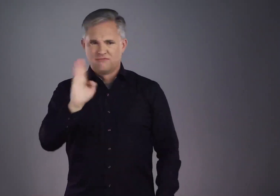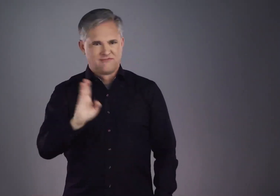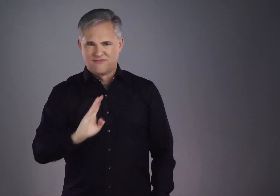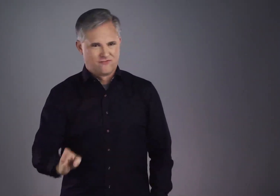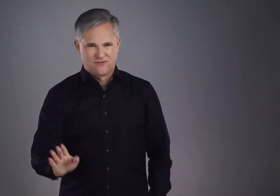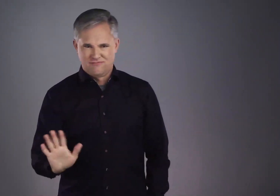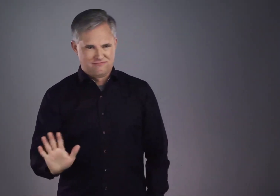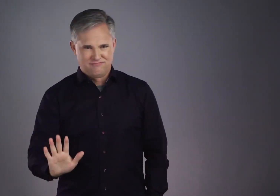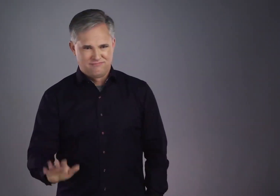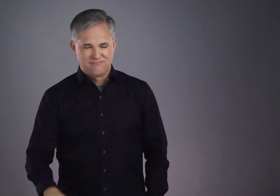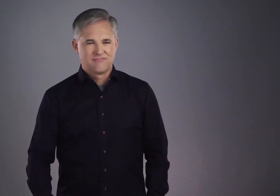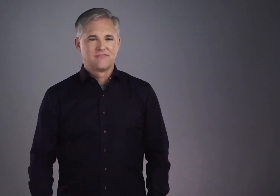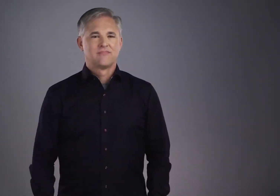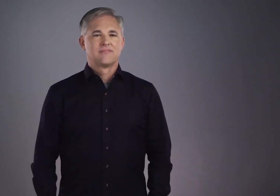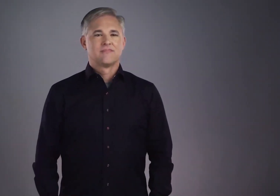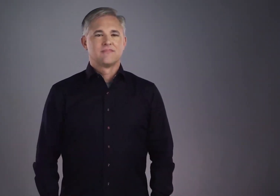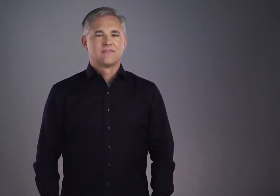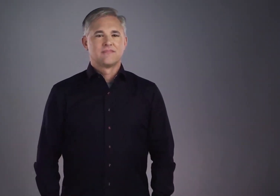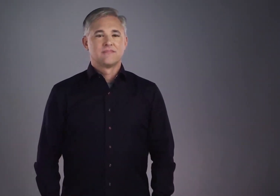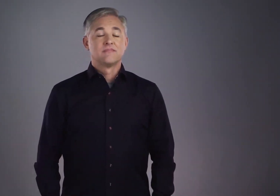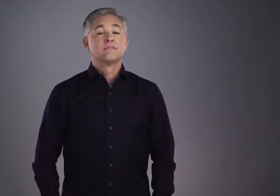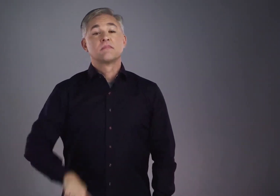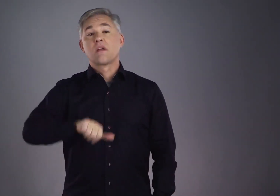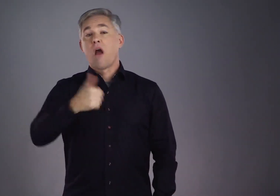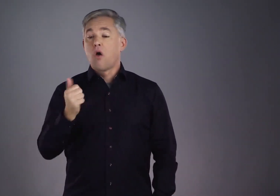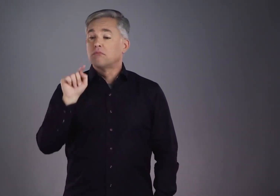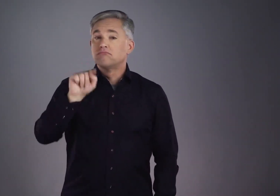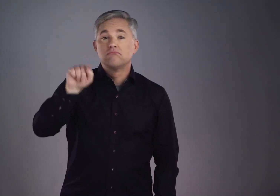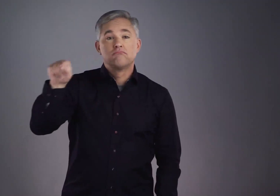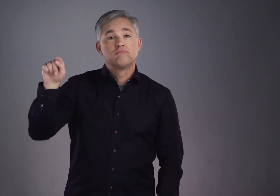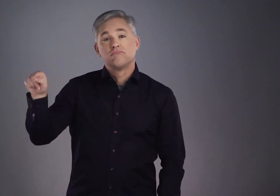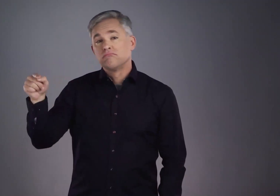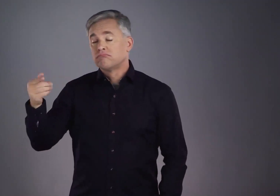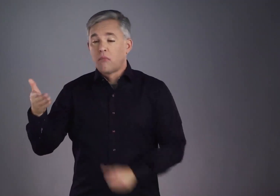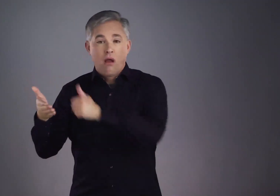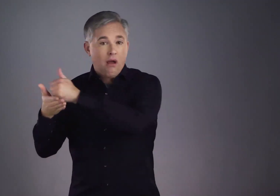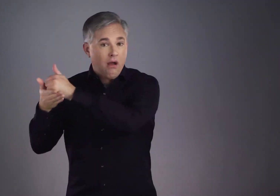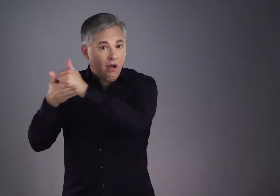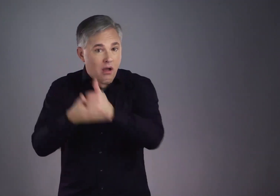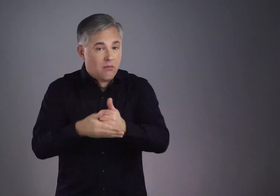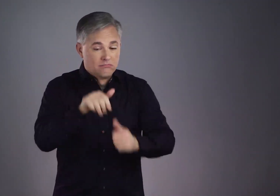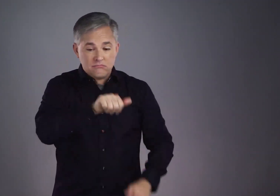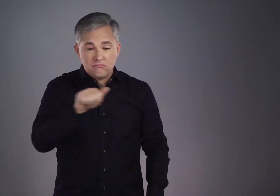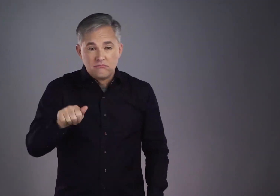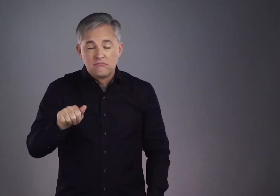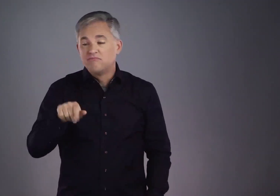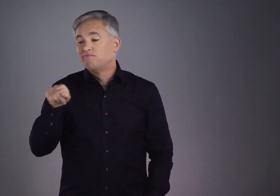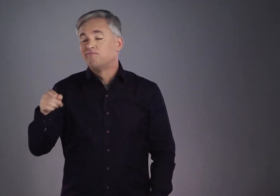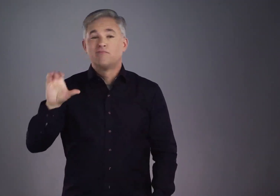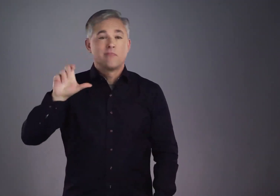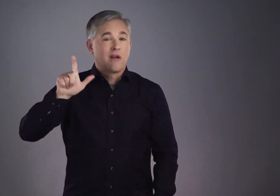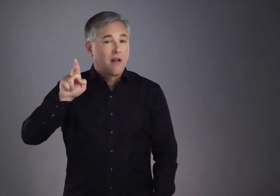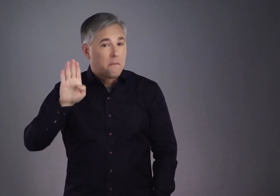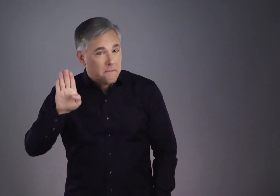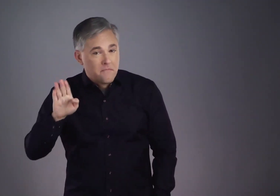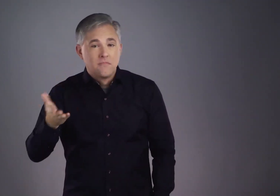Secondary aids to A.A., such as clubs or hospitals which require much property or administration,